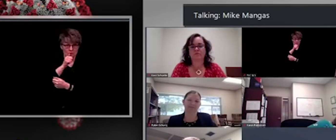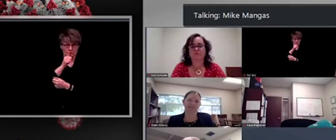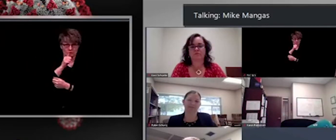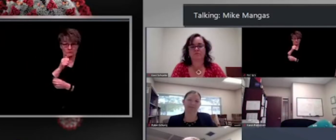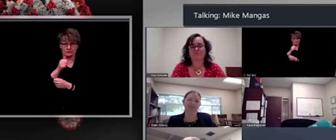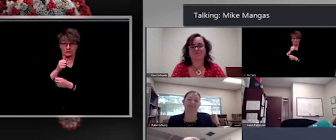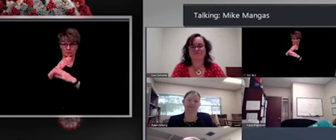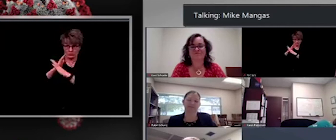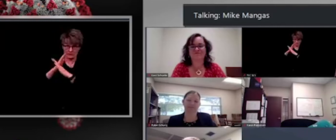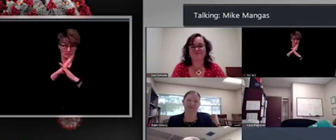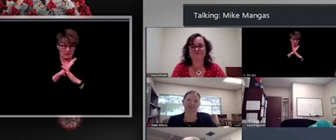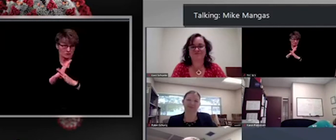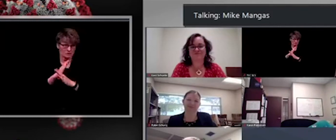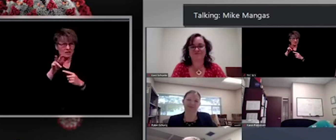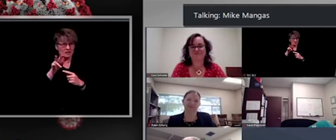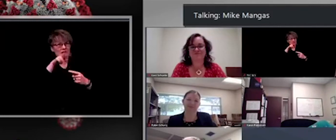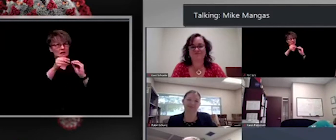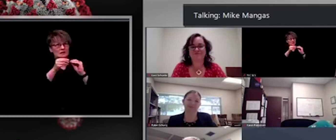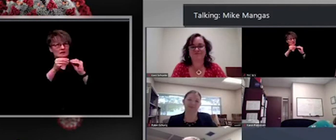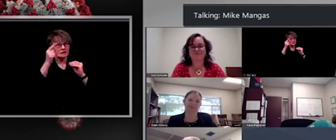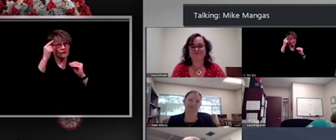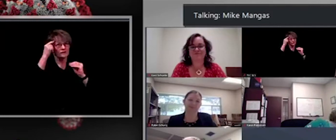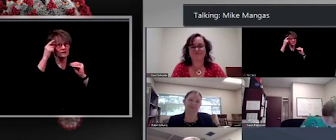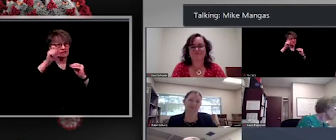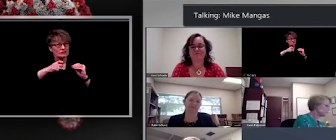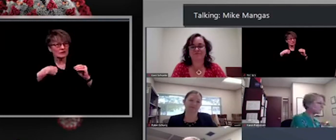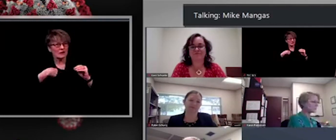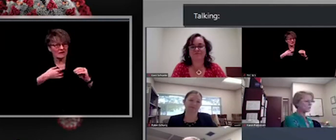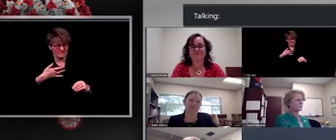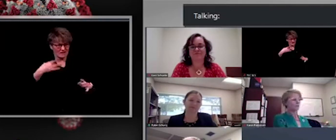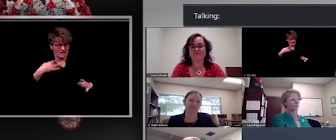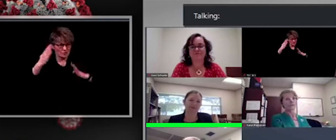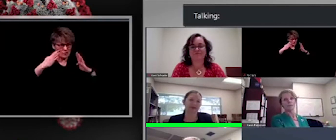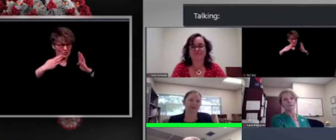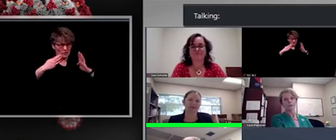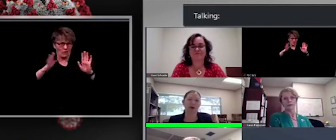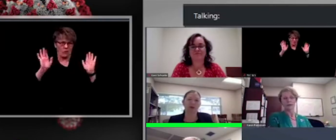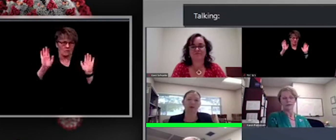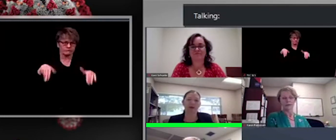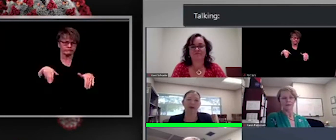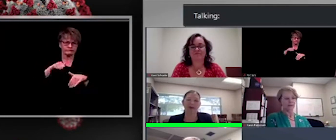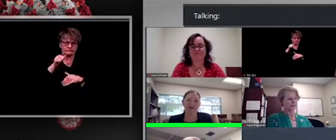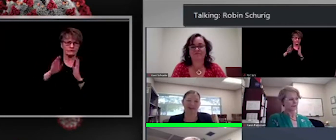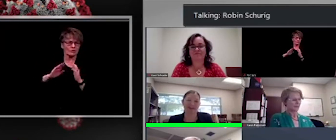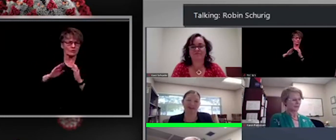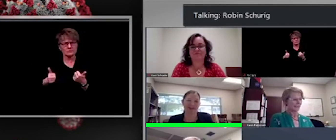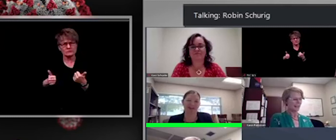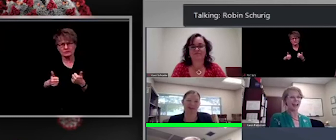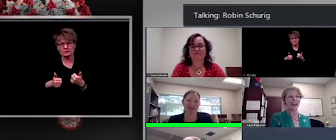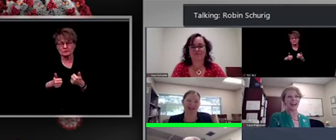or should I not be worried? The smaller, the better. That's what I would